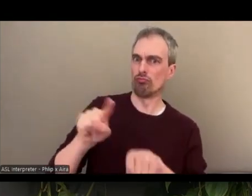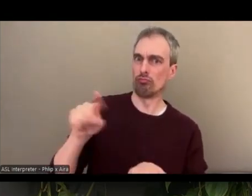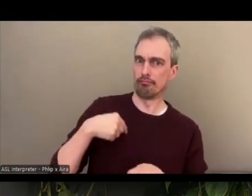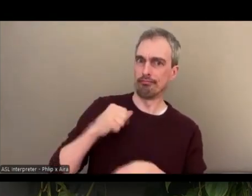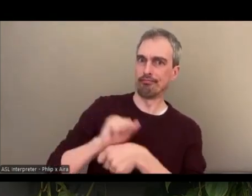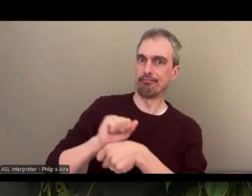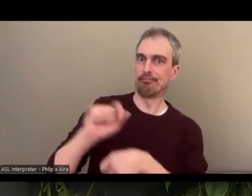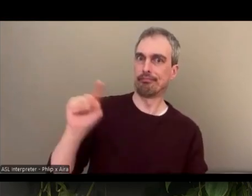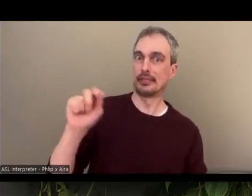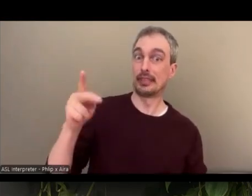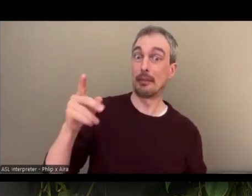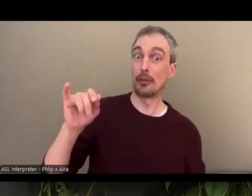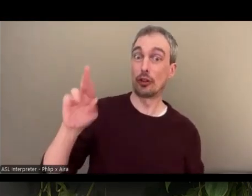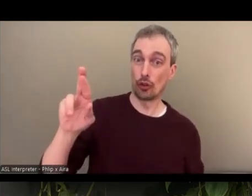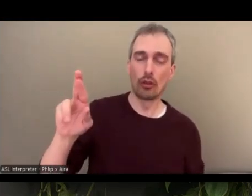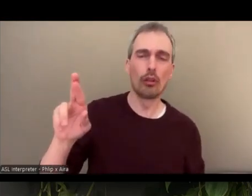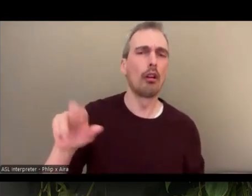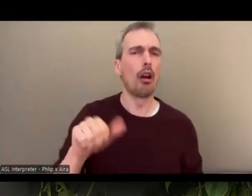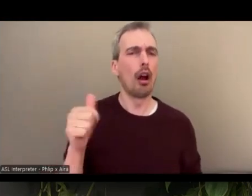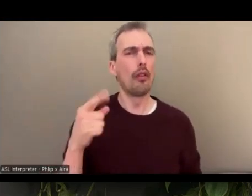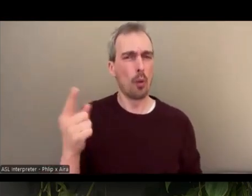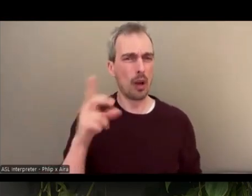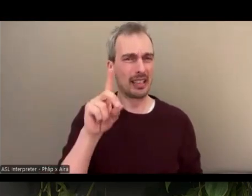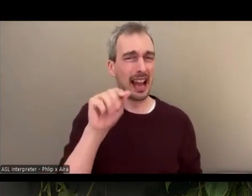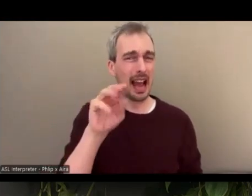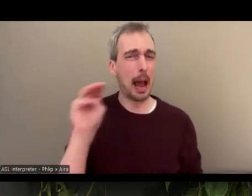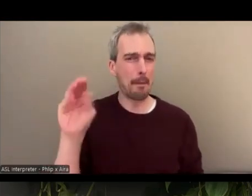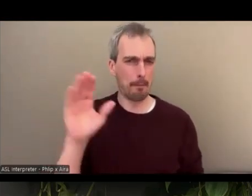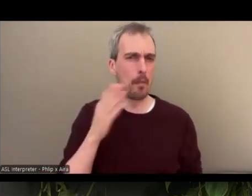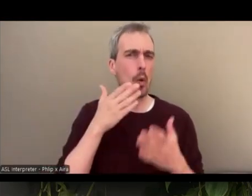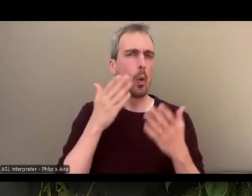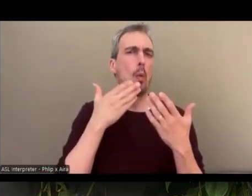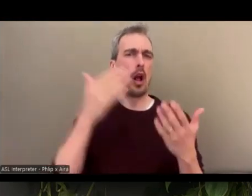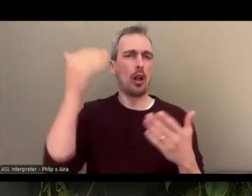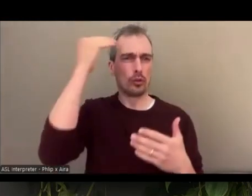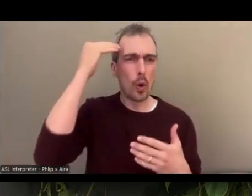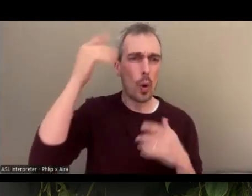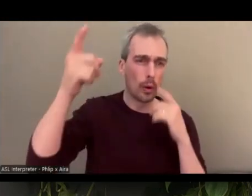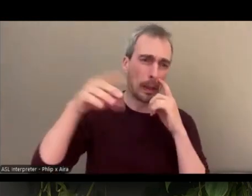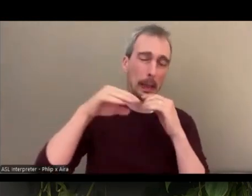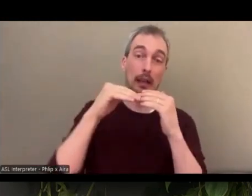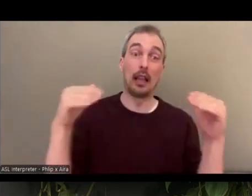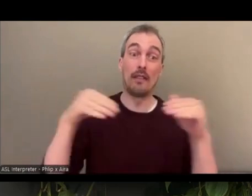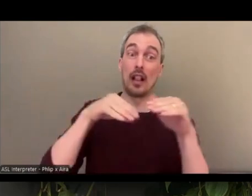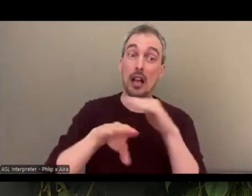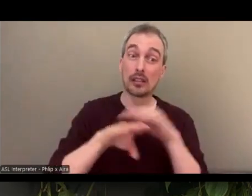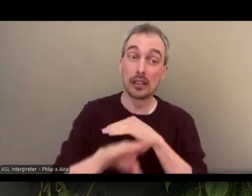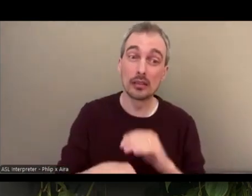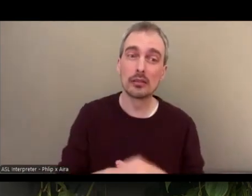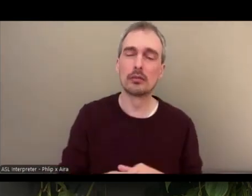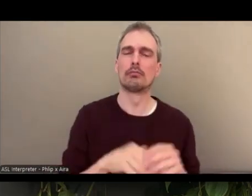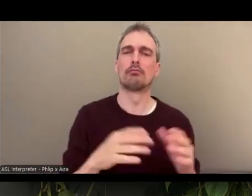Level Access has a DAMM as well. Microsoft came up with what they call their accessibility evolution model,